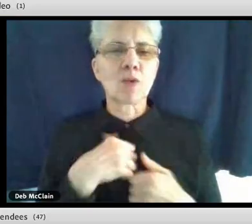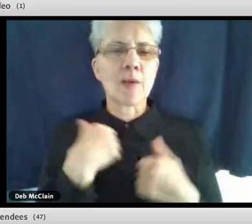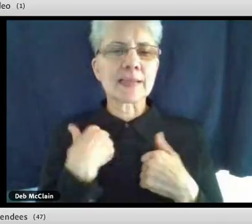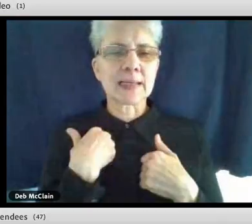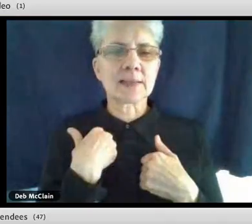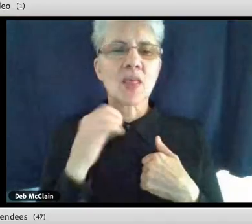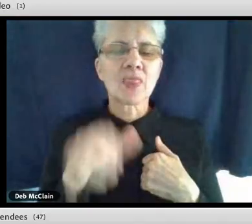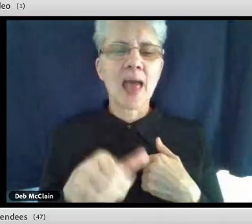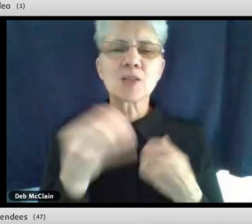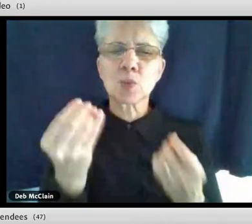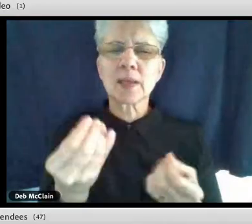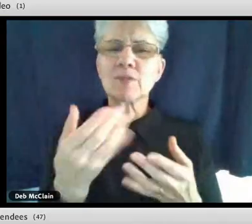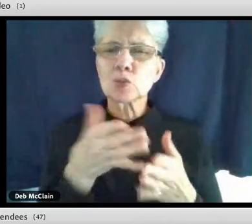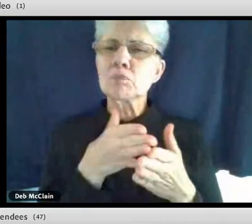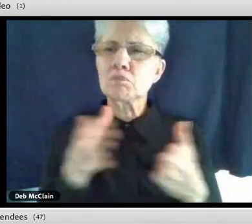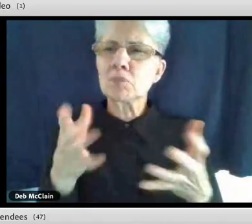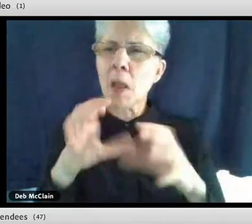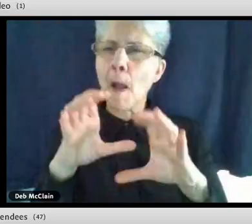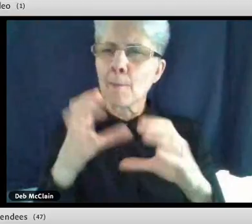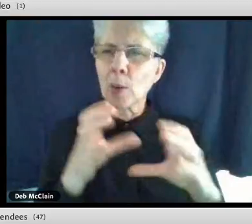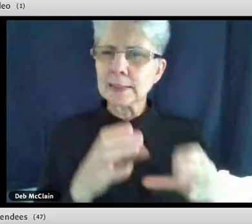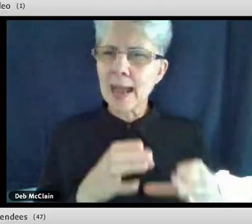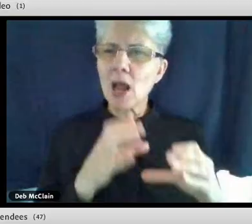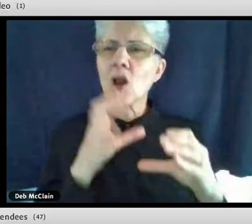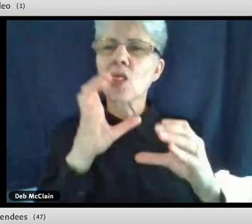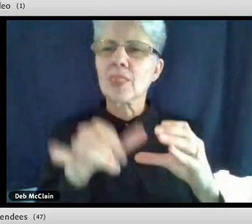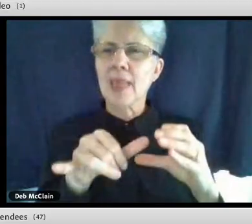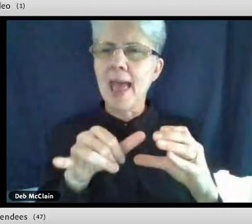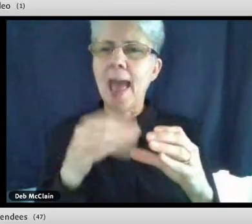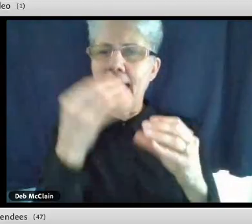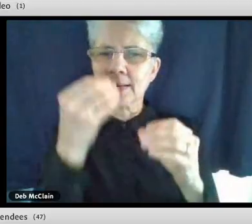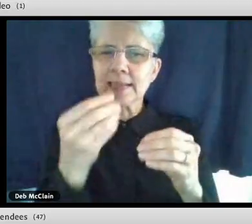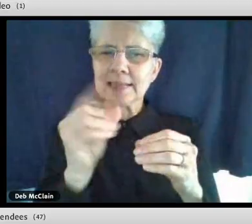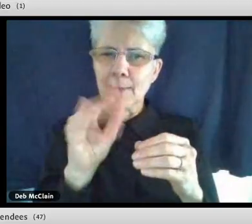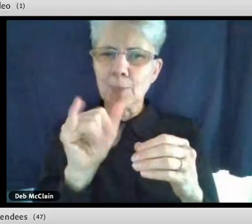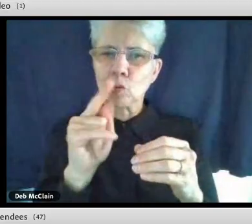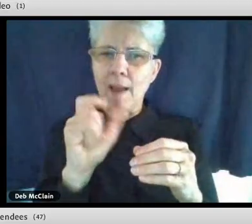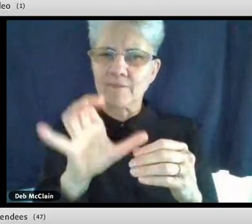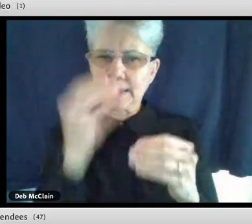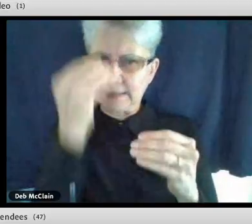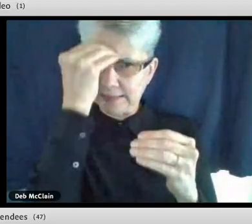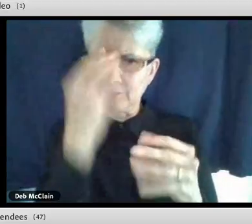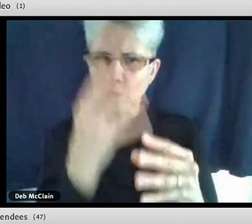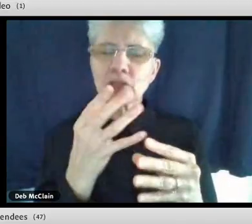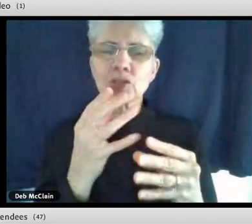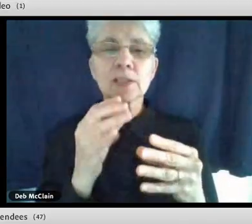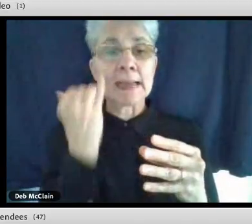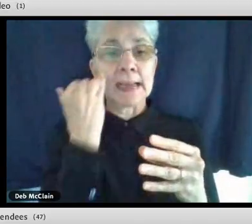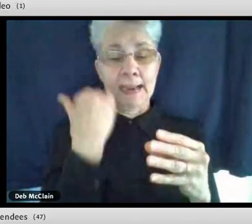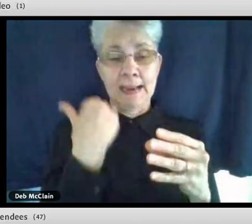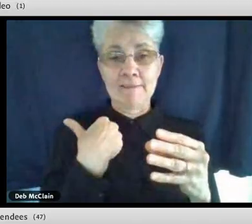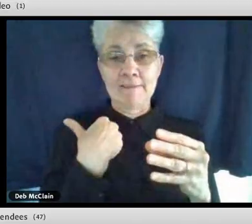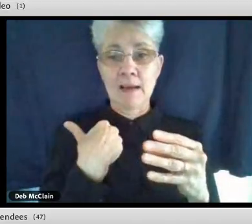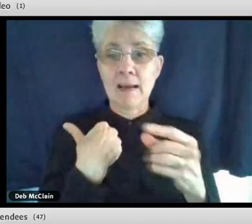and how many hospitalizations were non-residents. So it gives you kind of a little bit of demographic data. Let me see.